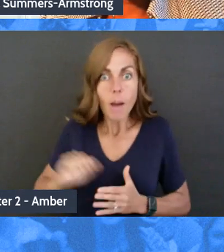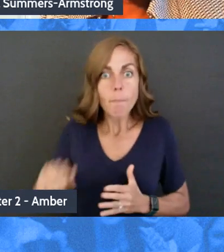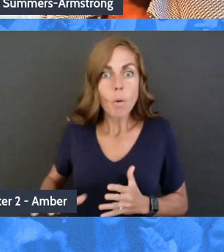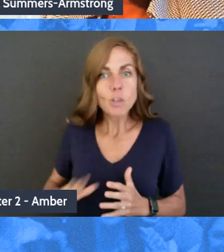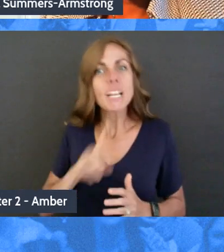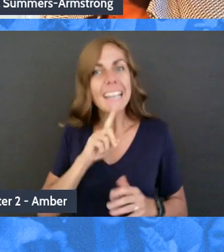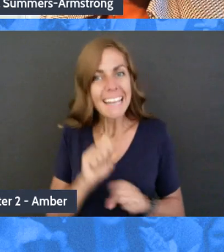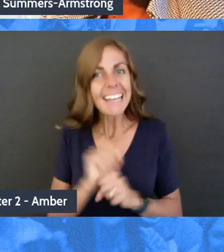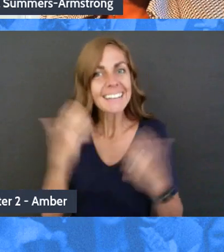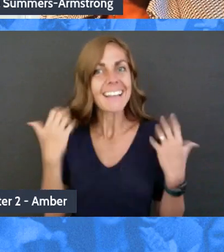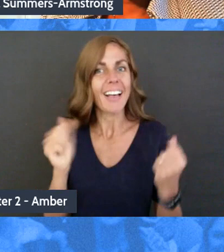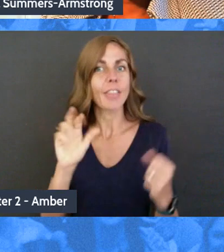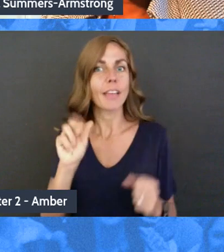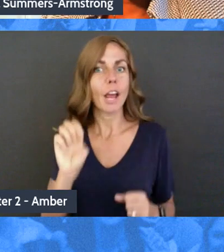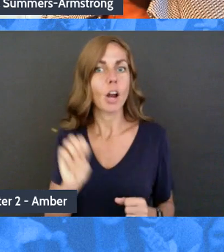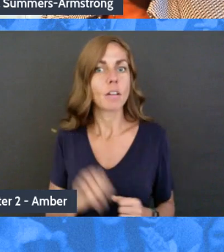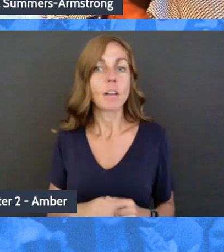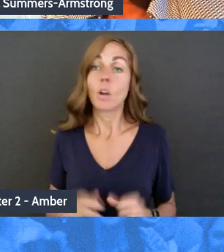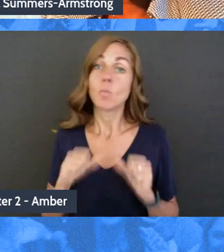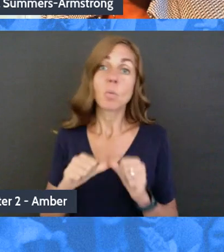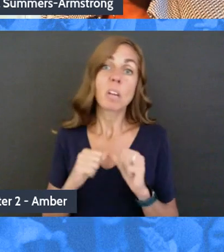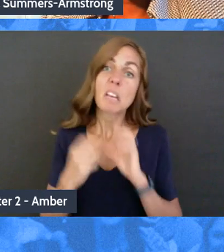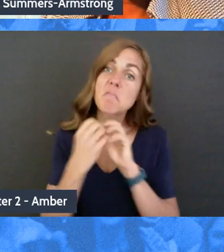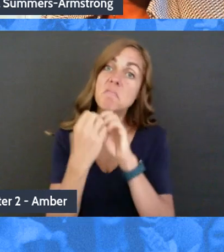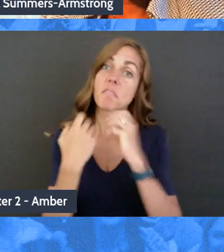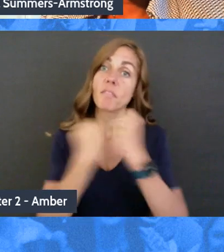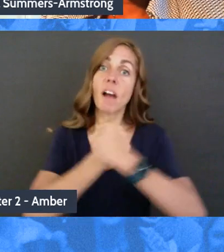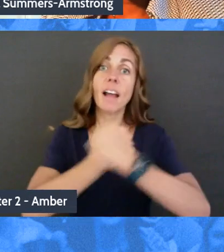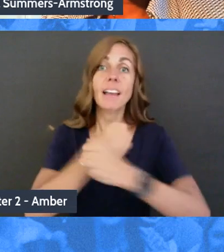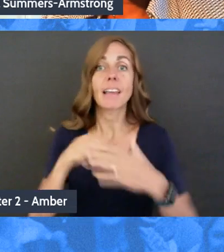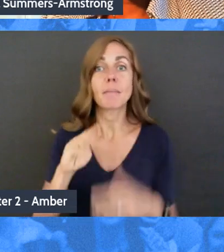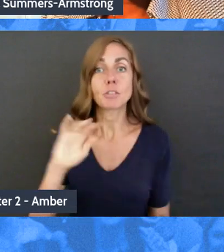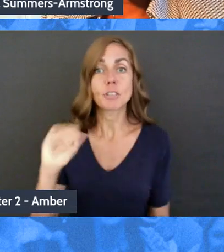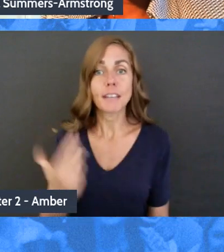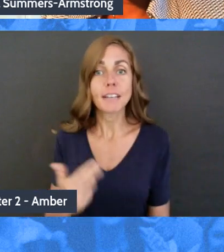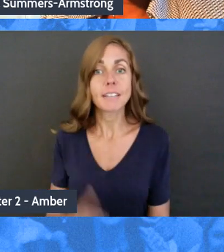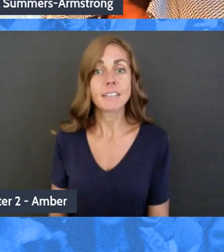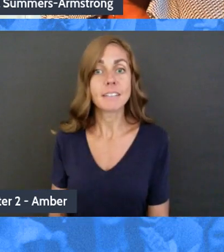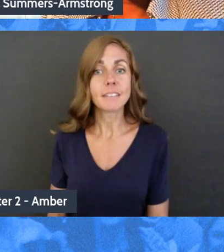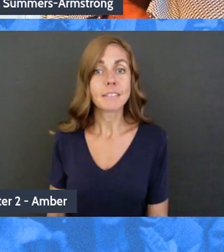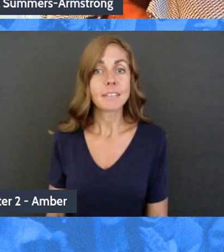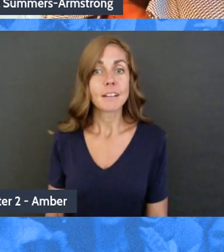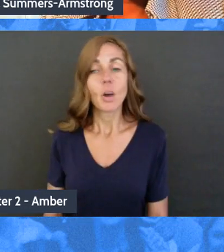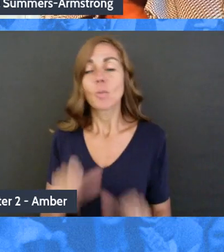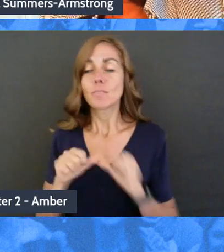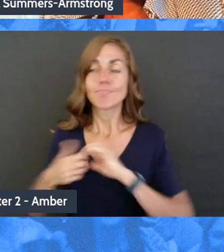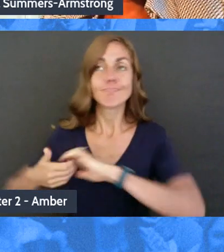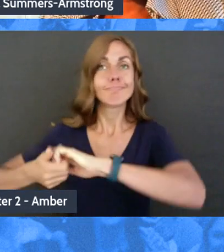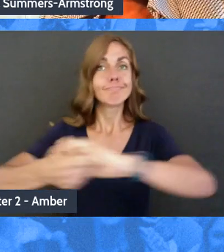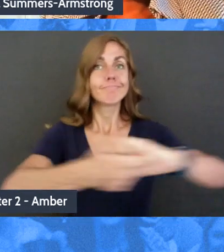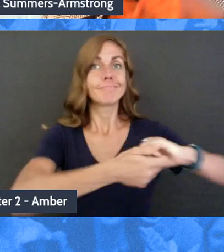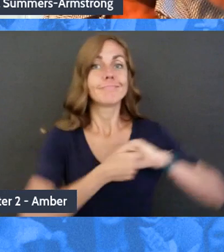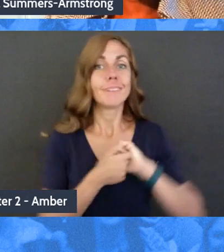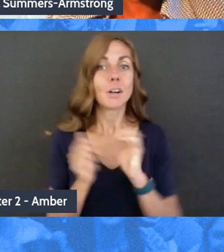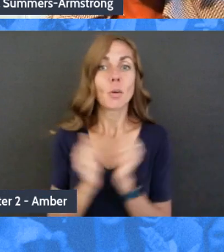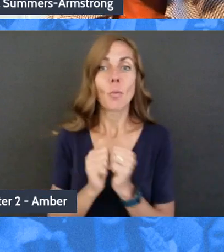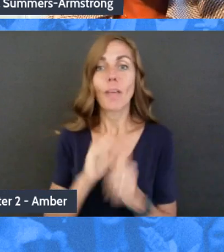So we're gonna keep playing the Michigan. We stand solidarity with all of our colleagues, whether it's Texas or Arizona or anywhere else